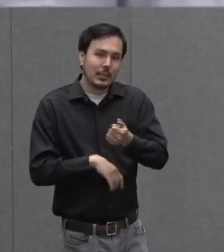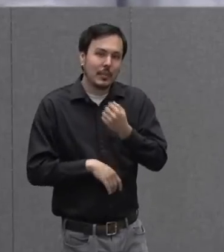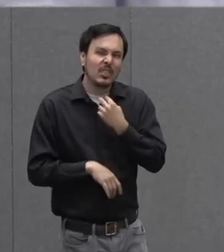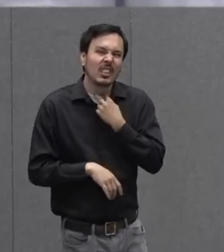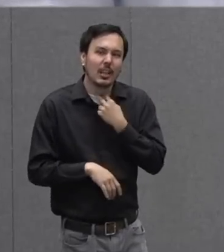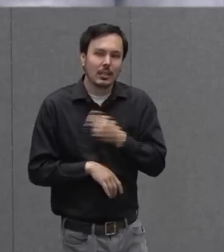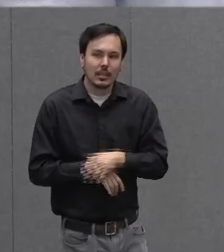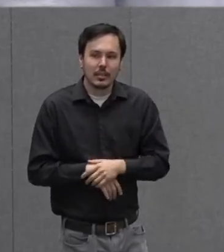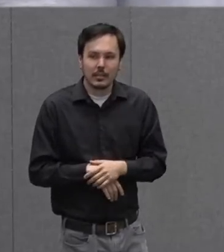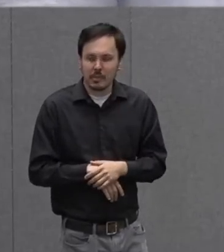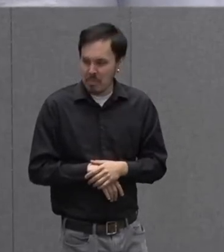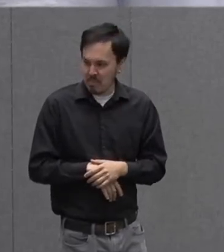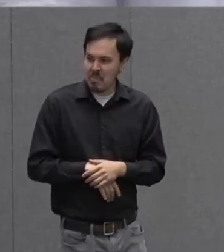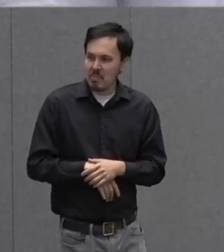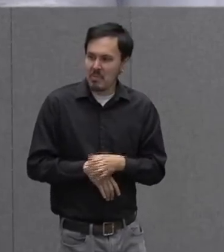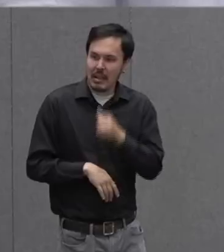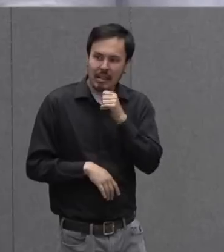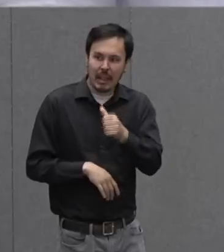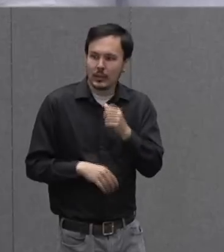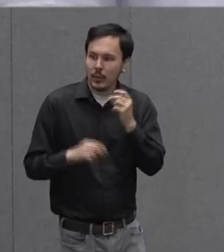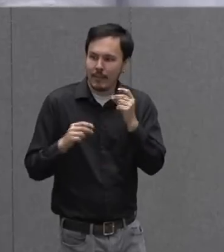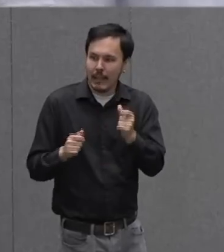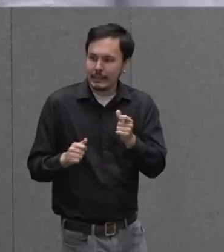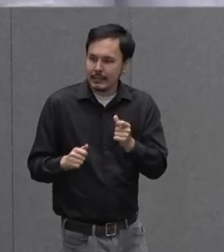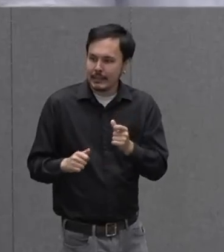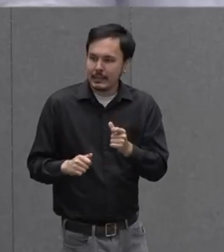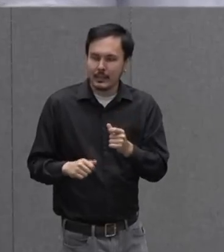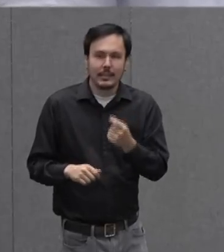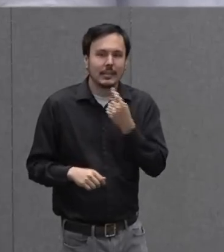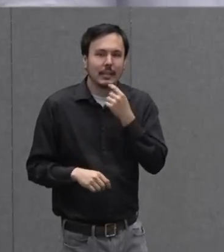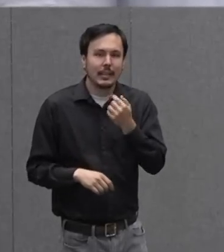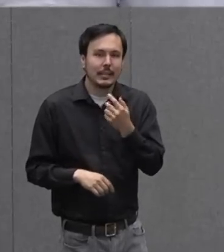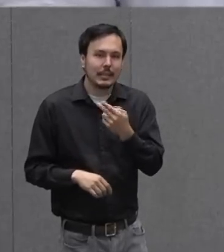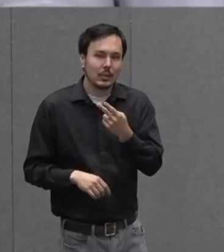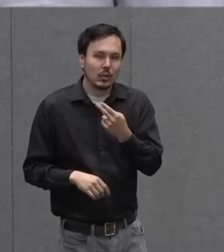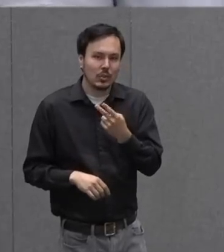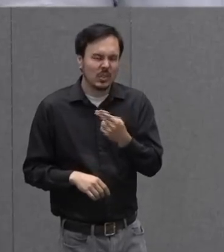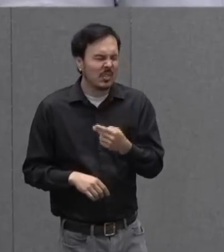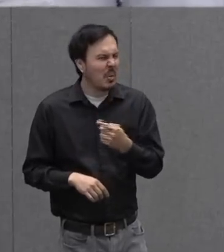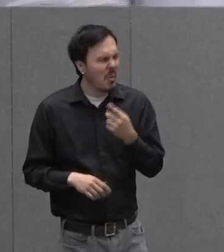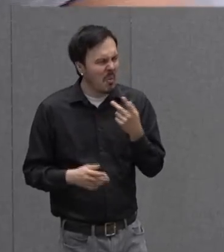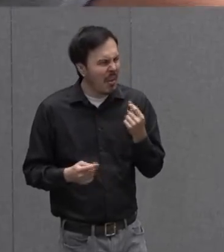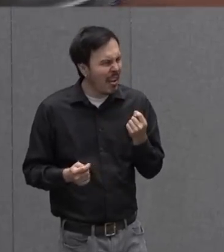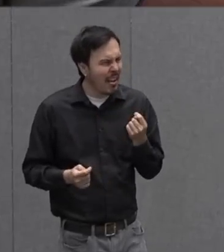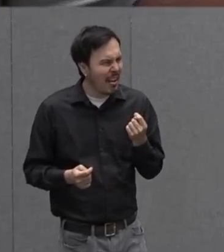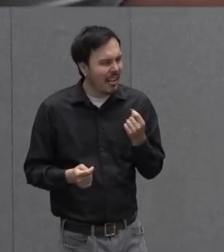"Not so fast, Paper," said the scissors. "What?" said the paper.